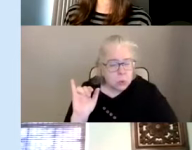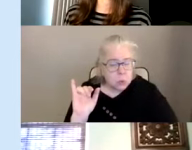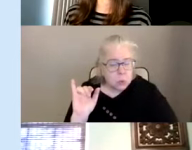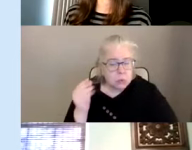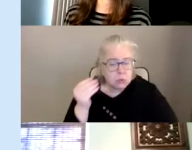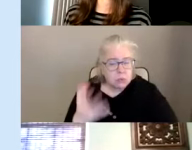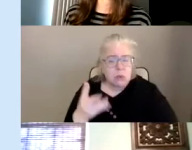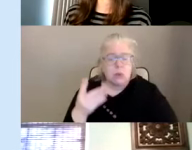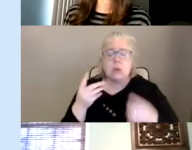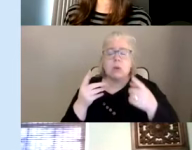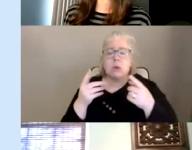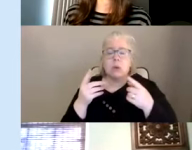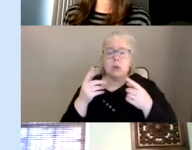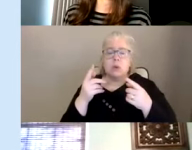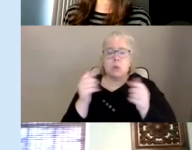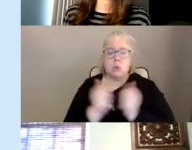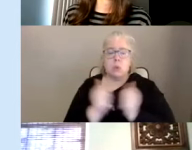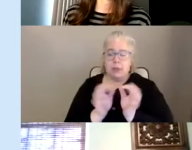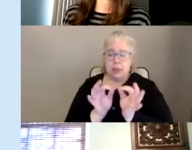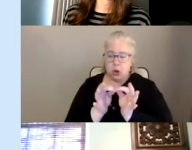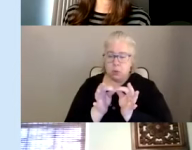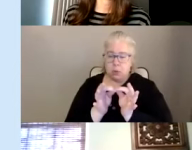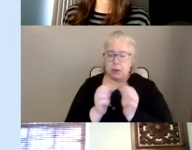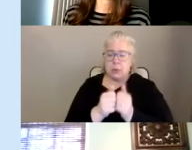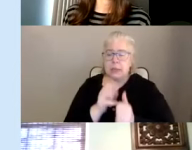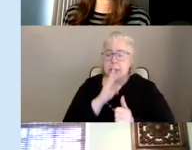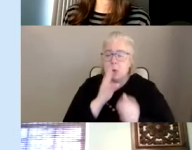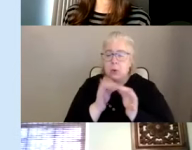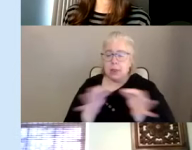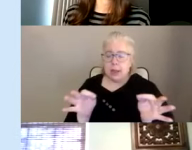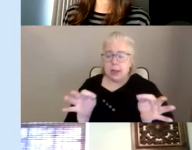With interpreting typically with spoken languages